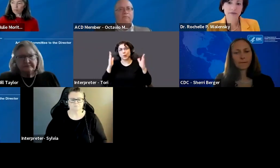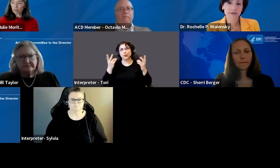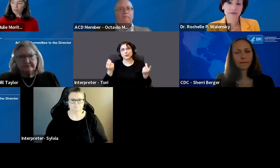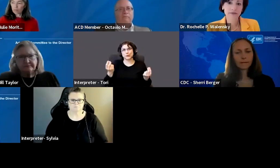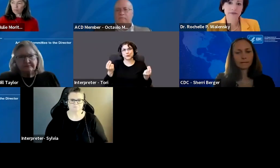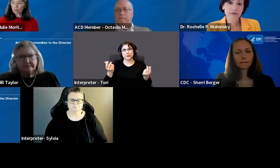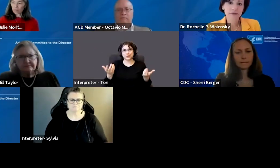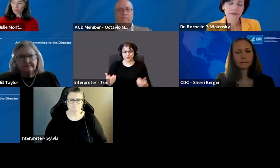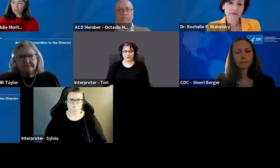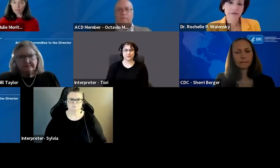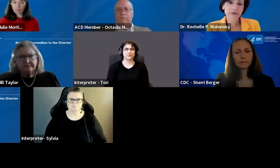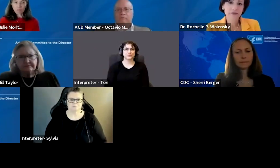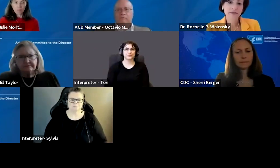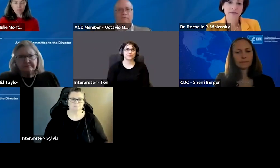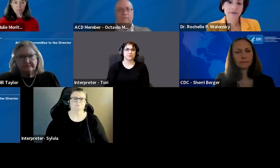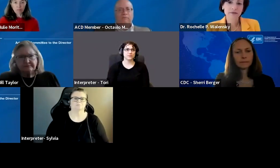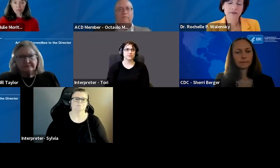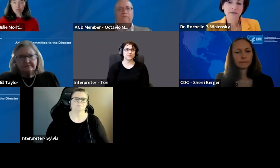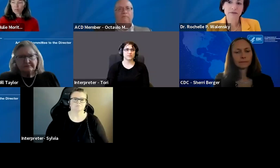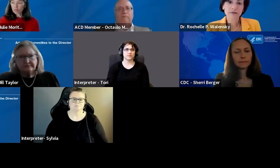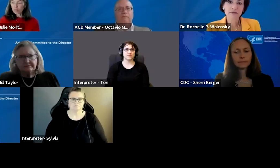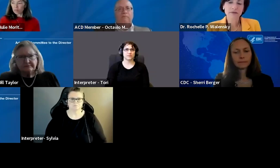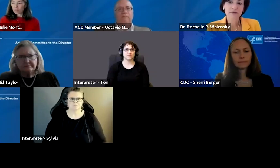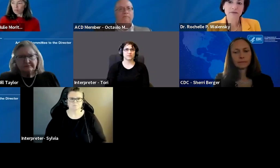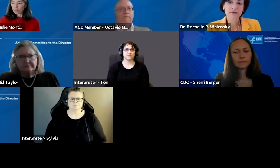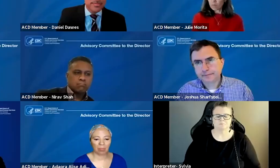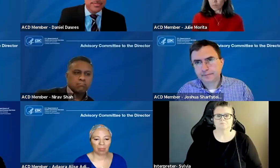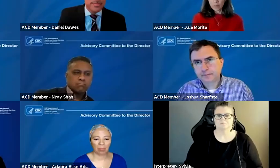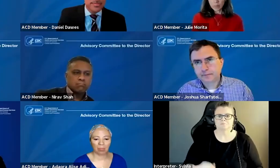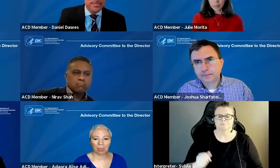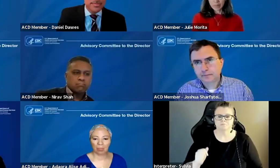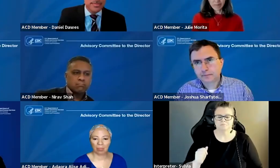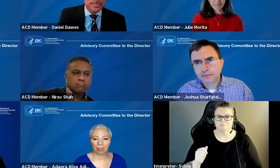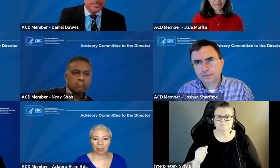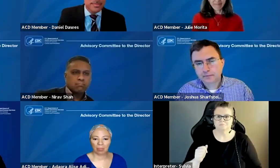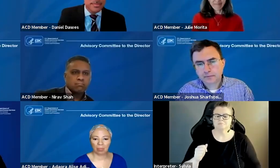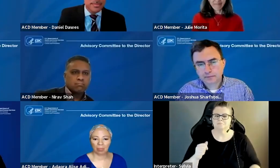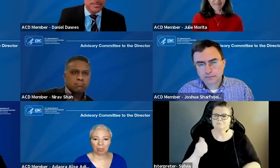I'm wondering, you had mentioned that -- Monica, I'll get to you in one second. Let me just quickly ask a question.